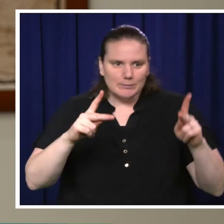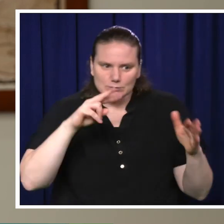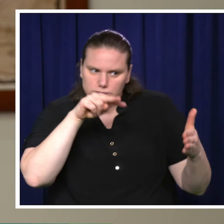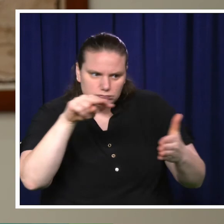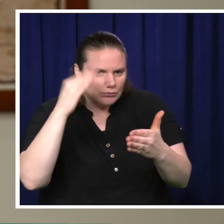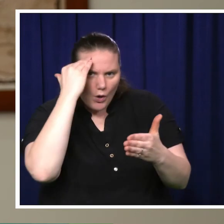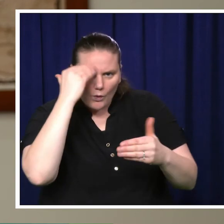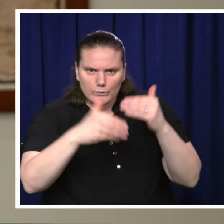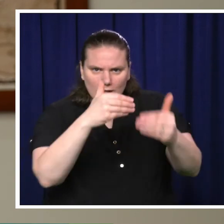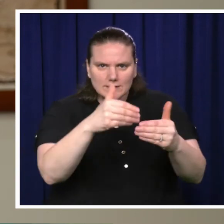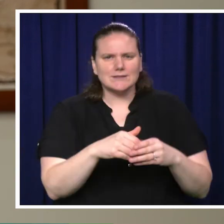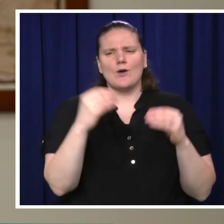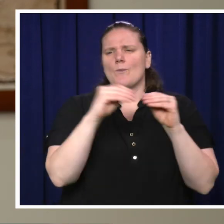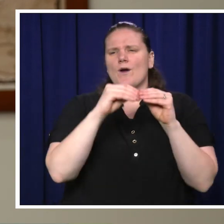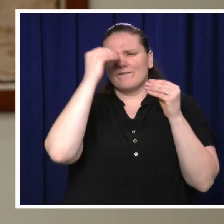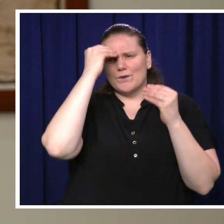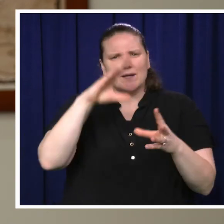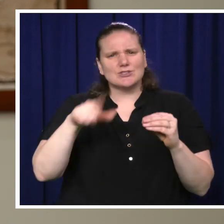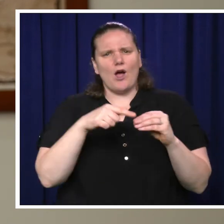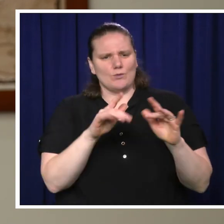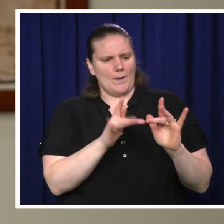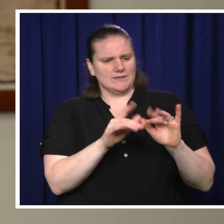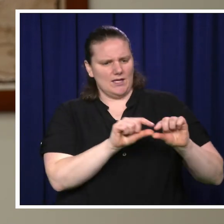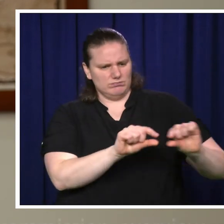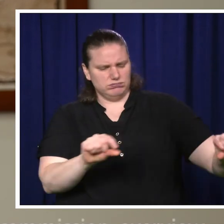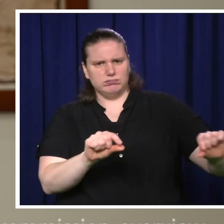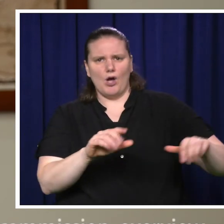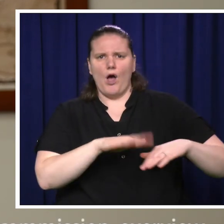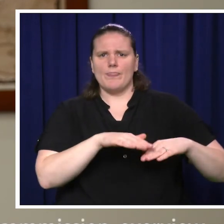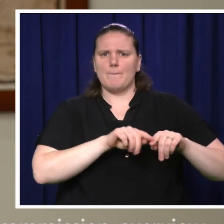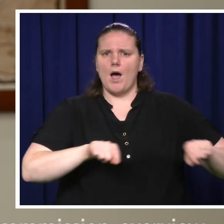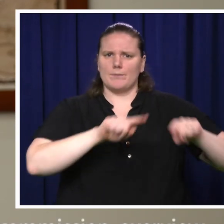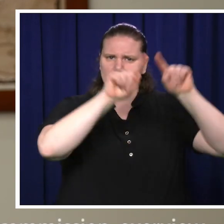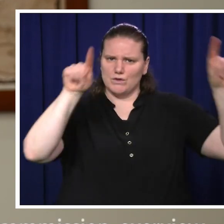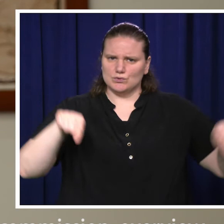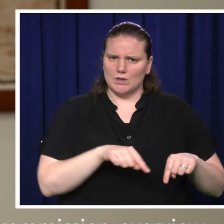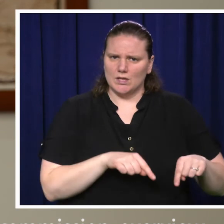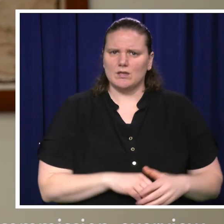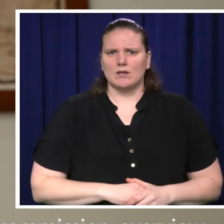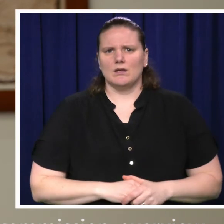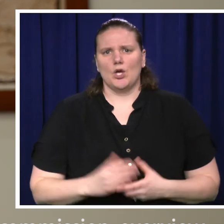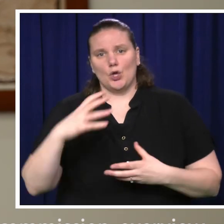I urge residents to stay updated on this process. You can get more information at the website listed at the bottom